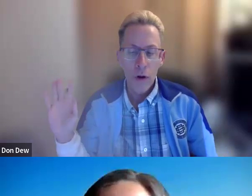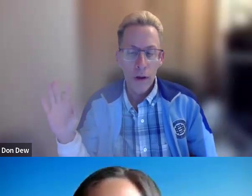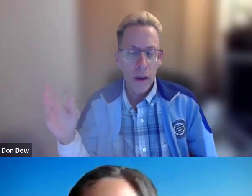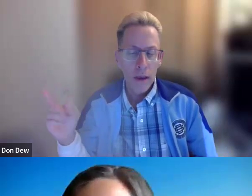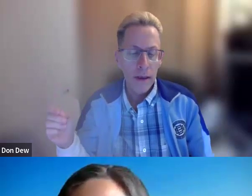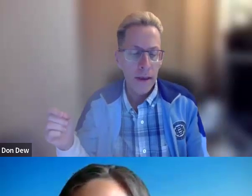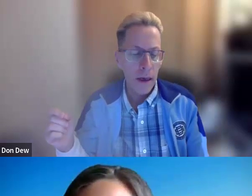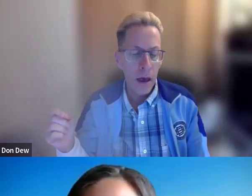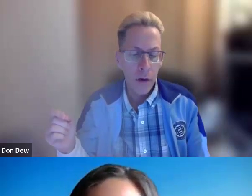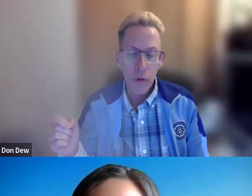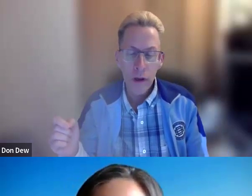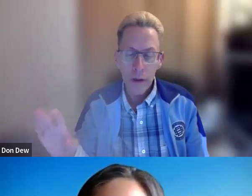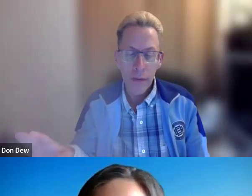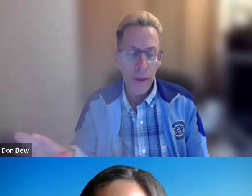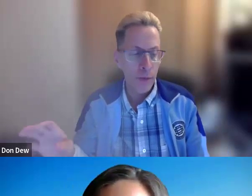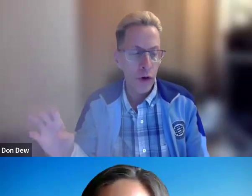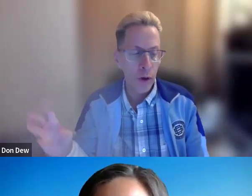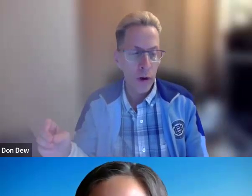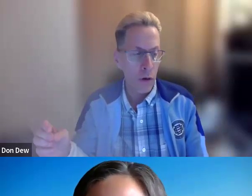Brooke Wilson (she/her): I have to go guys. Don Dew: Yeah, and we. Brooke Wilson (she/her): Time it's broken, but.